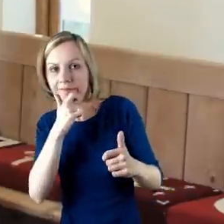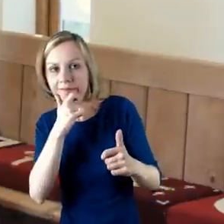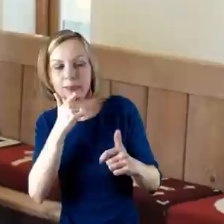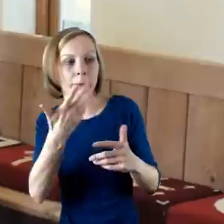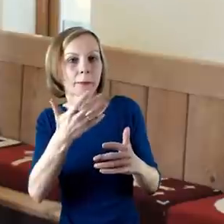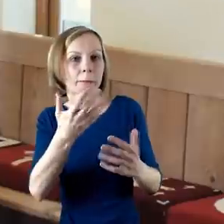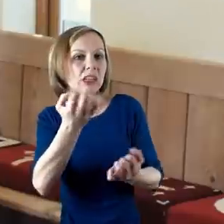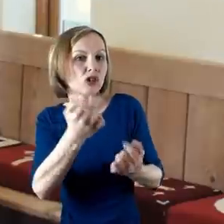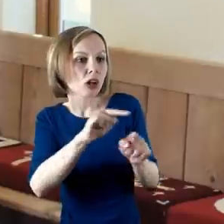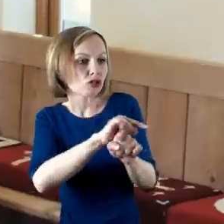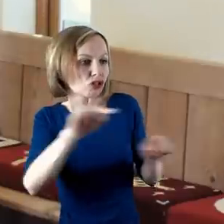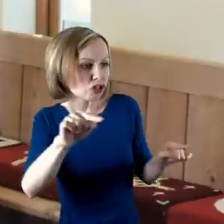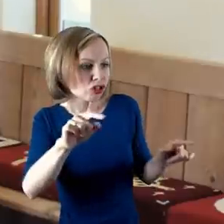instead of looking at their own hearts.